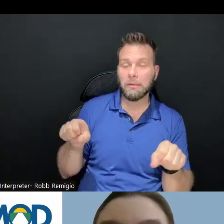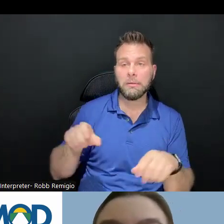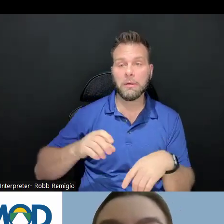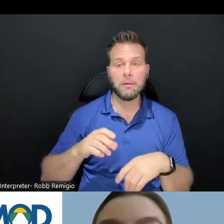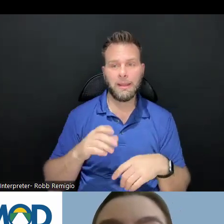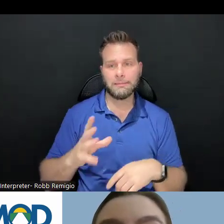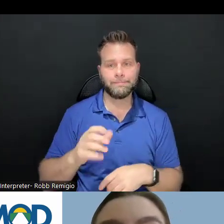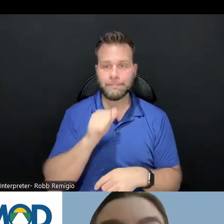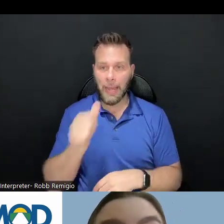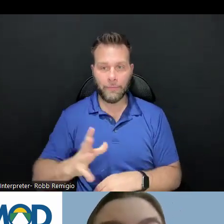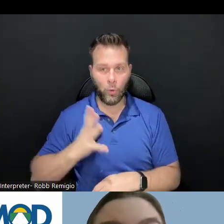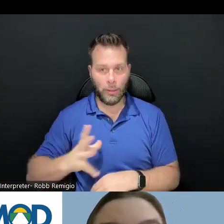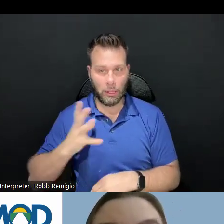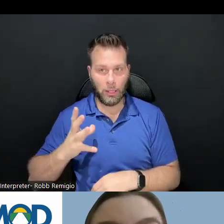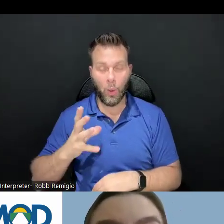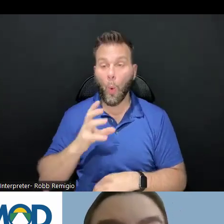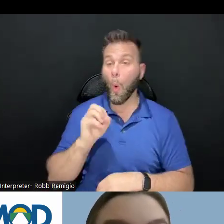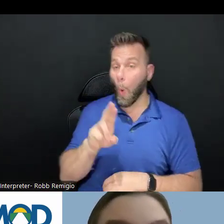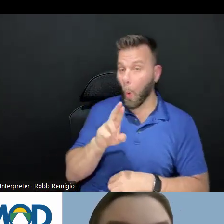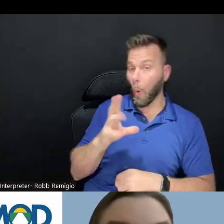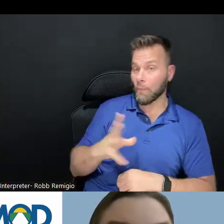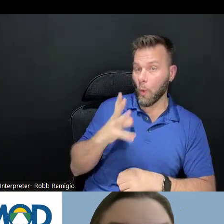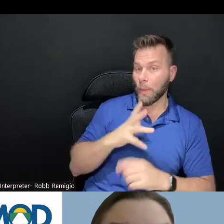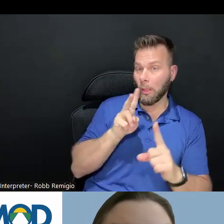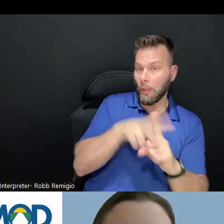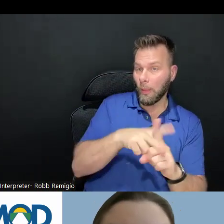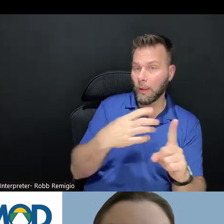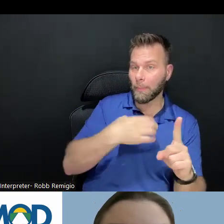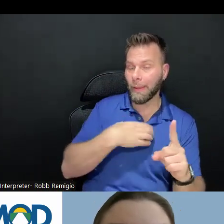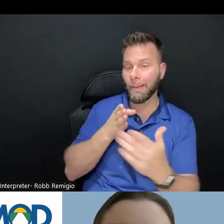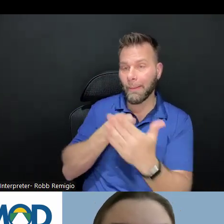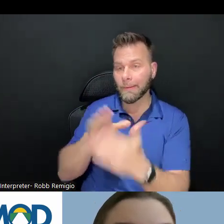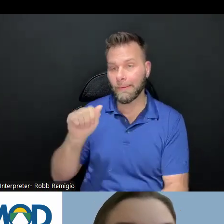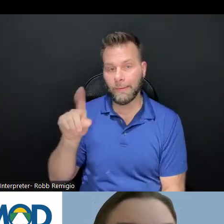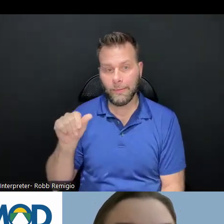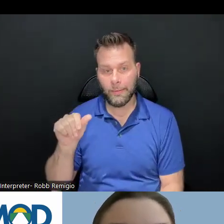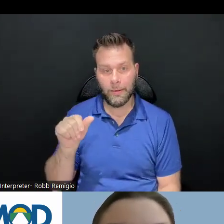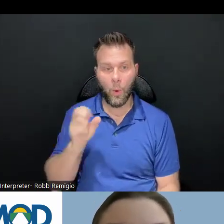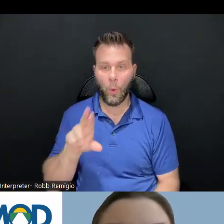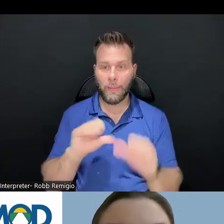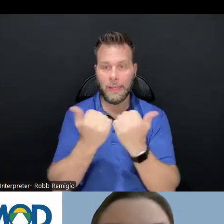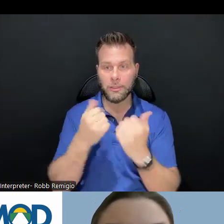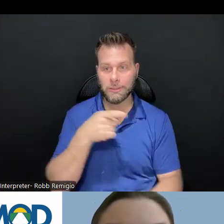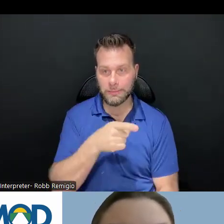considered informal, or to file a formal complaint with MCAD or